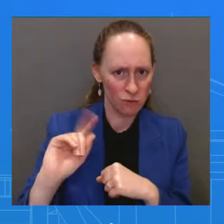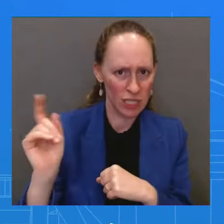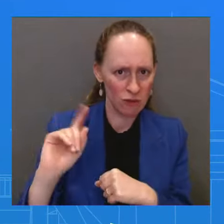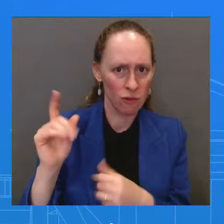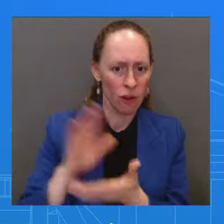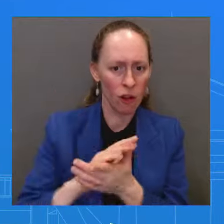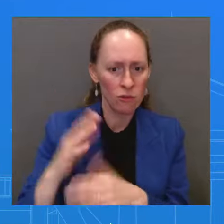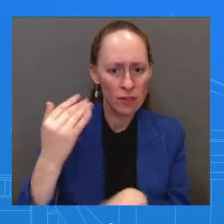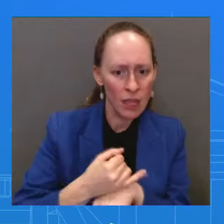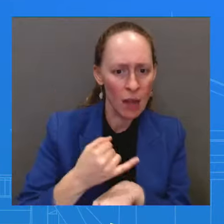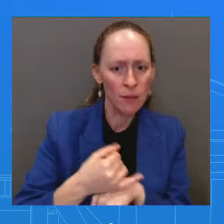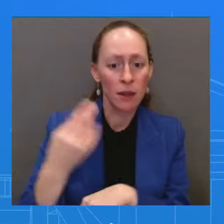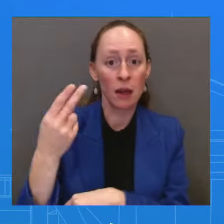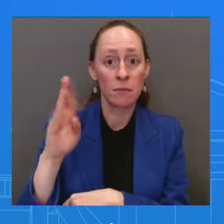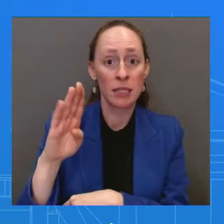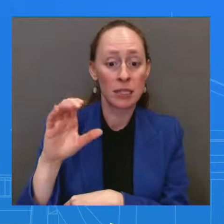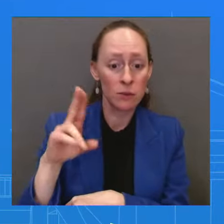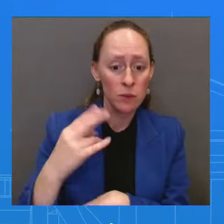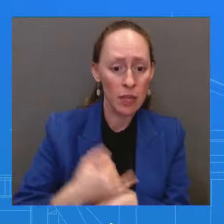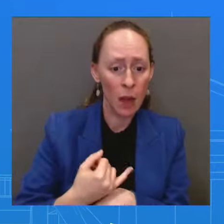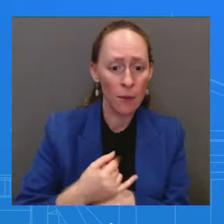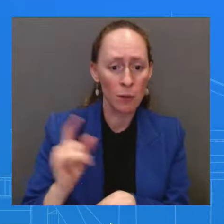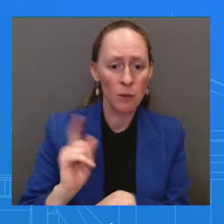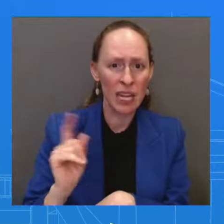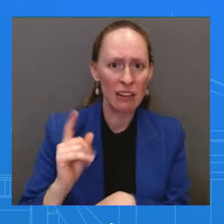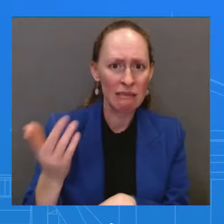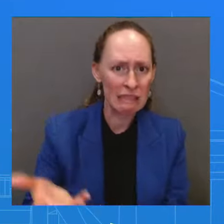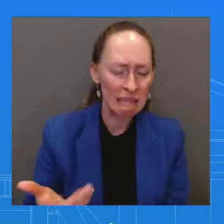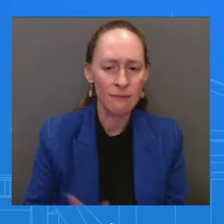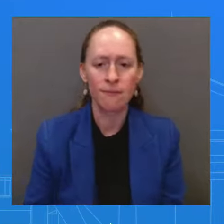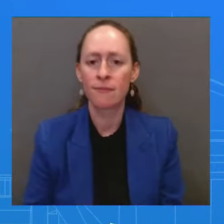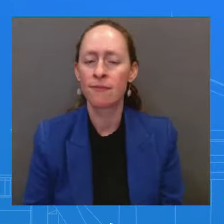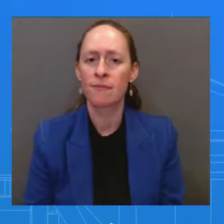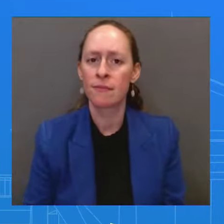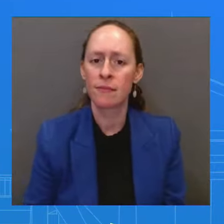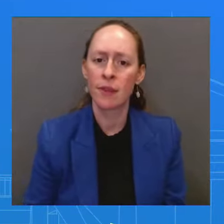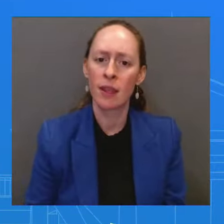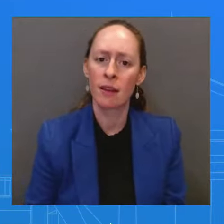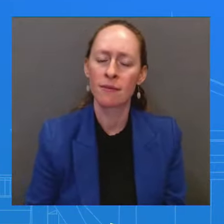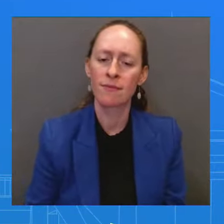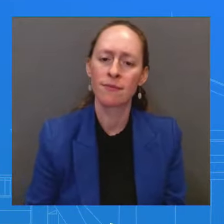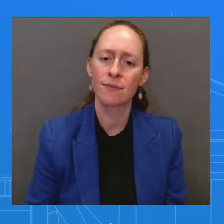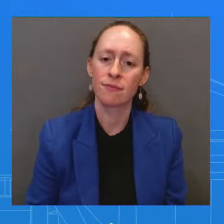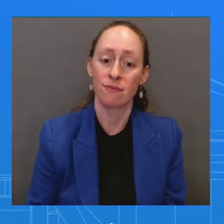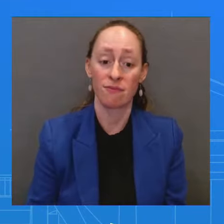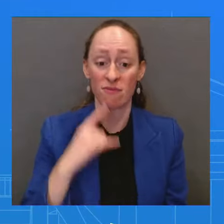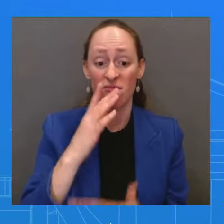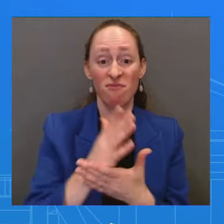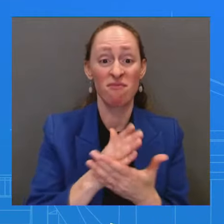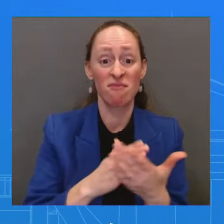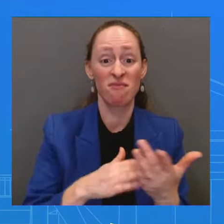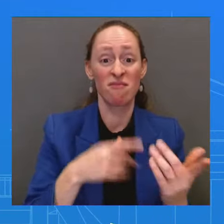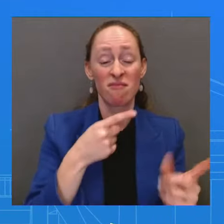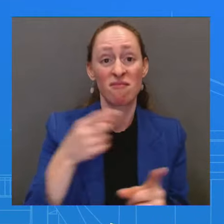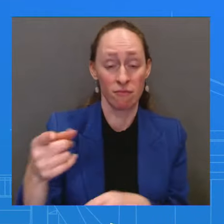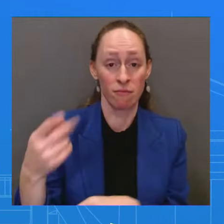plans to seek additional funding for HBCU campuses, specifically for security.